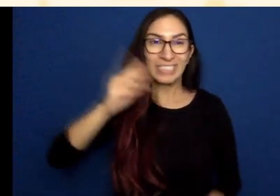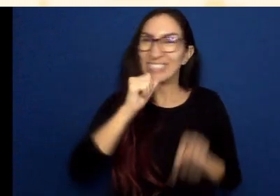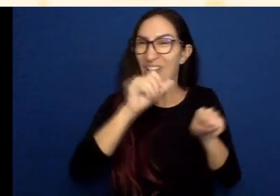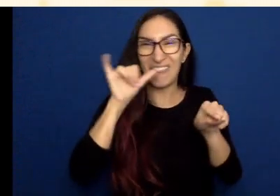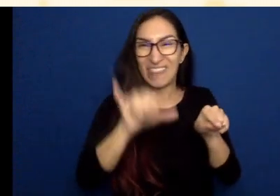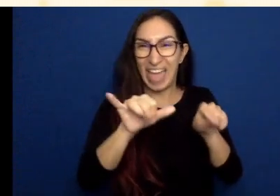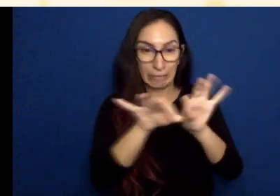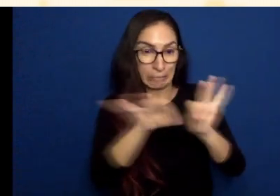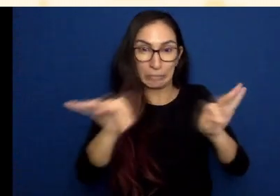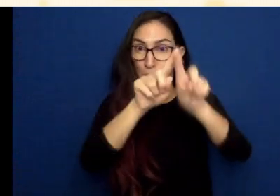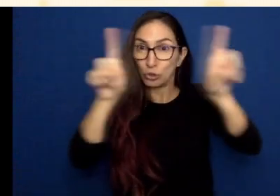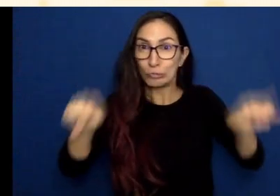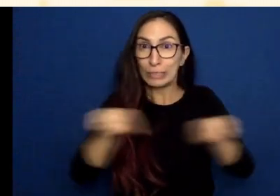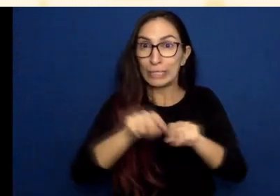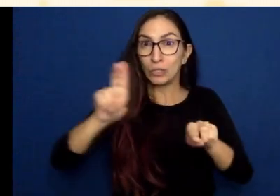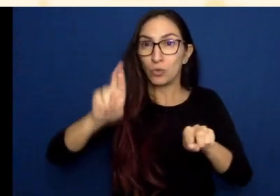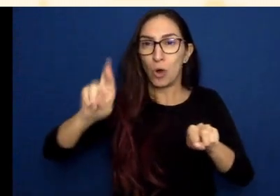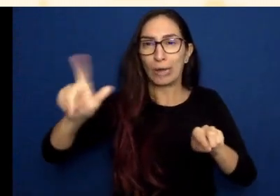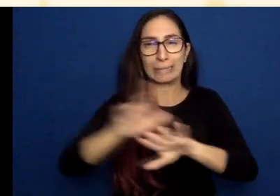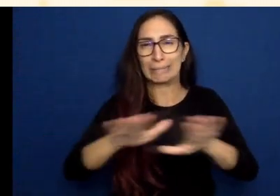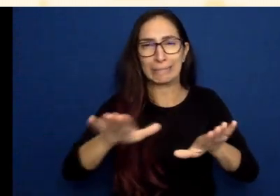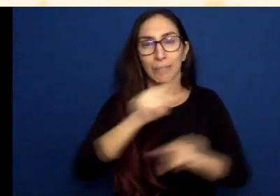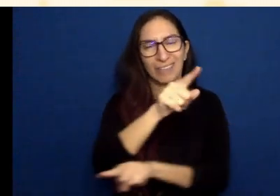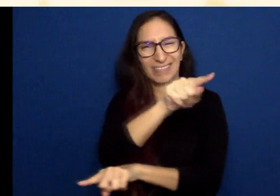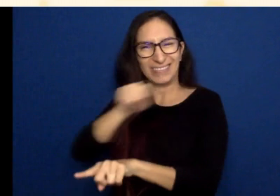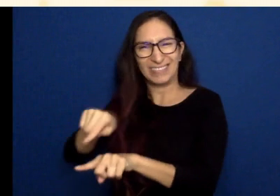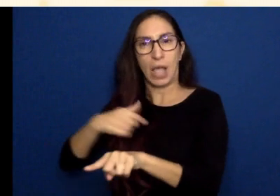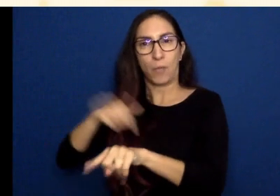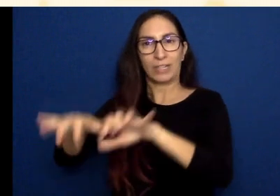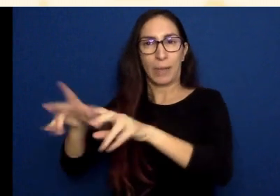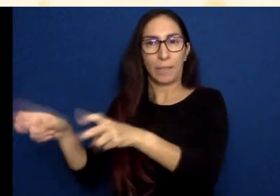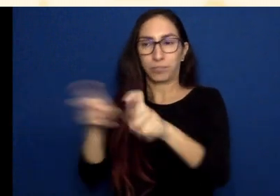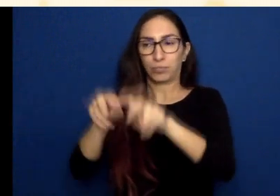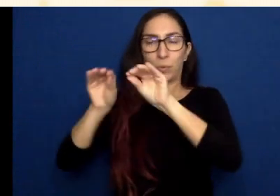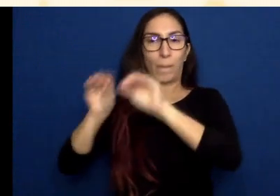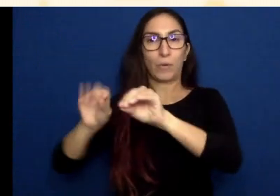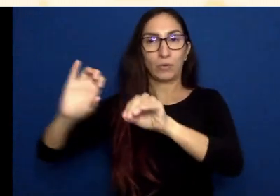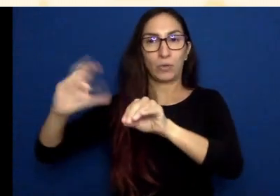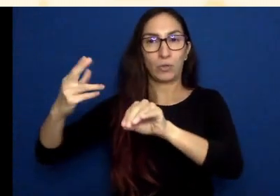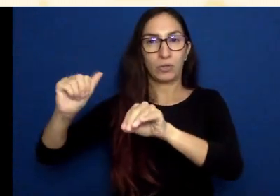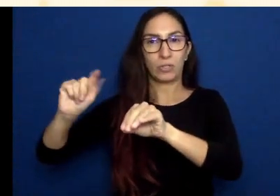I live up near the Gold Coast; one of the mountains around the Gold Coast, and it was very well known